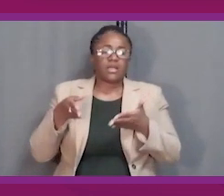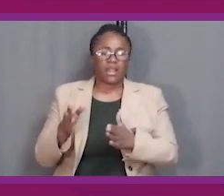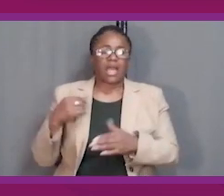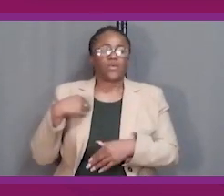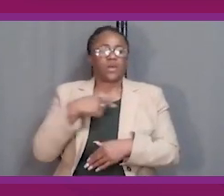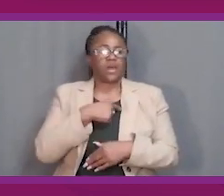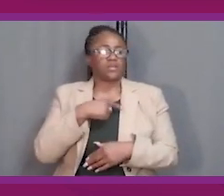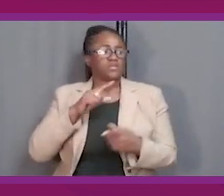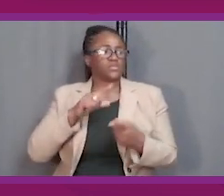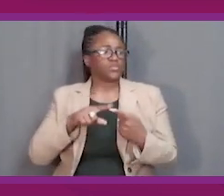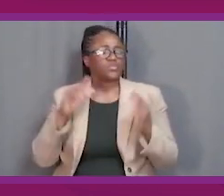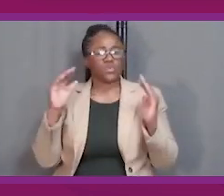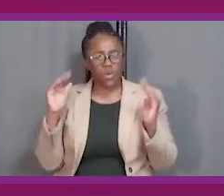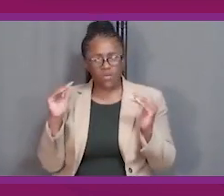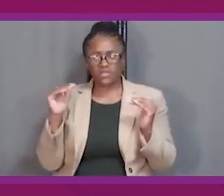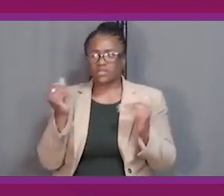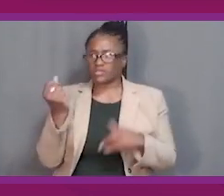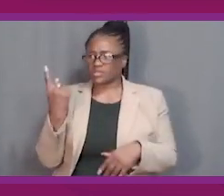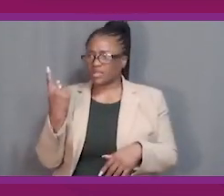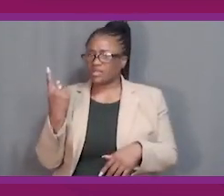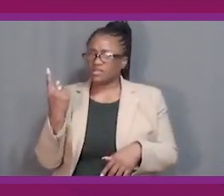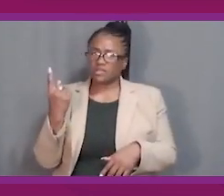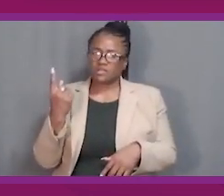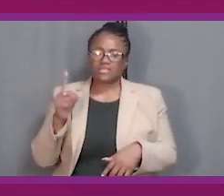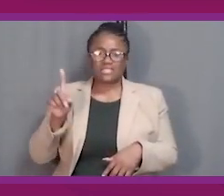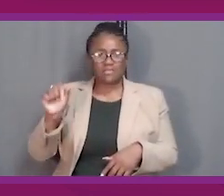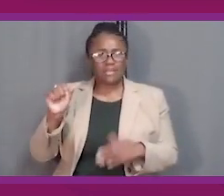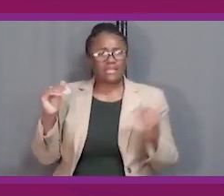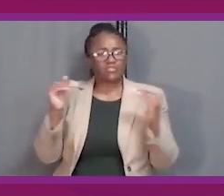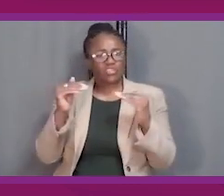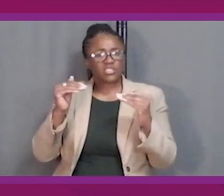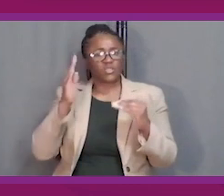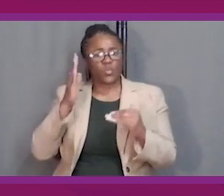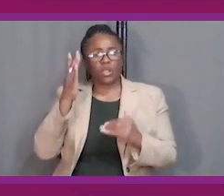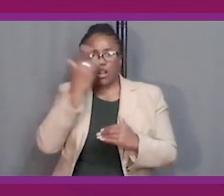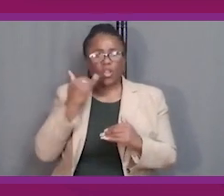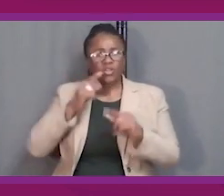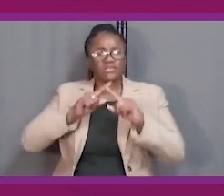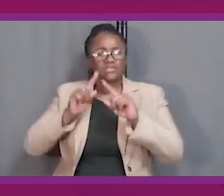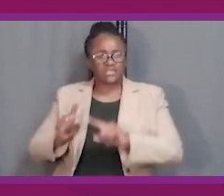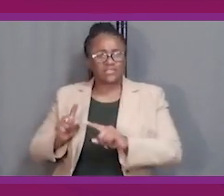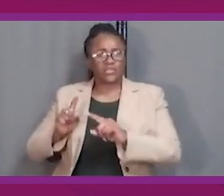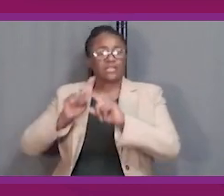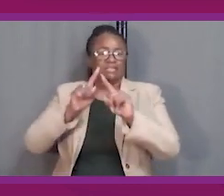different in different places. And I want to preface this with a caveat by saying, I also